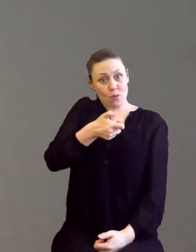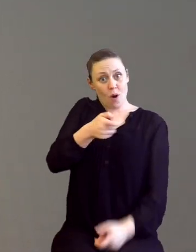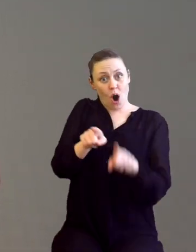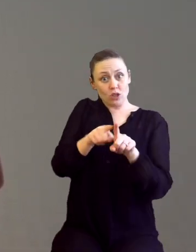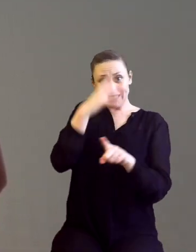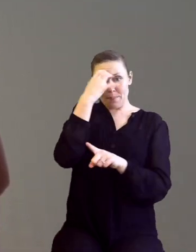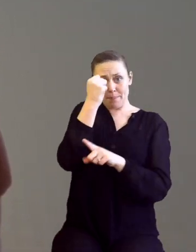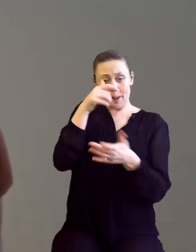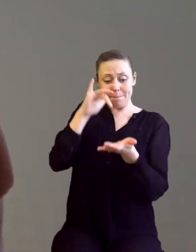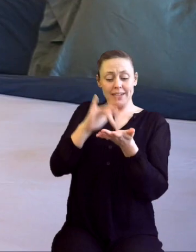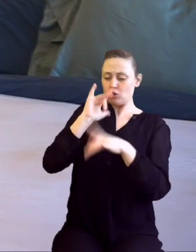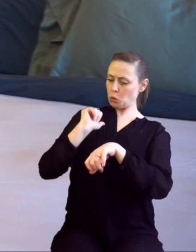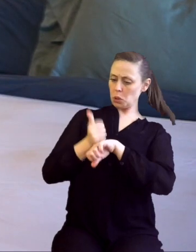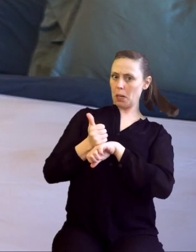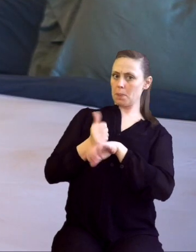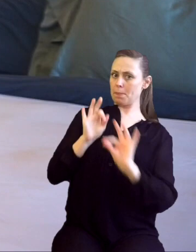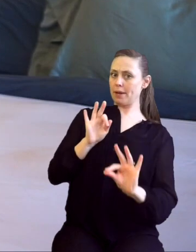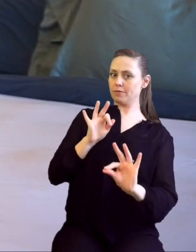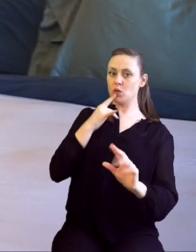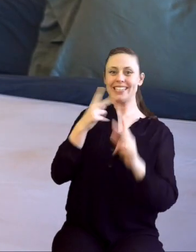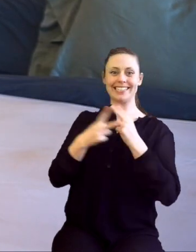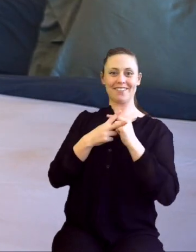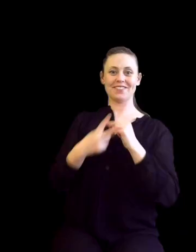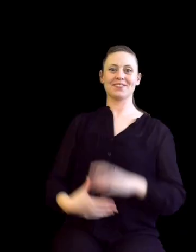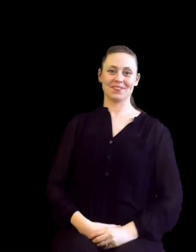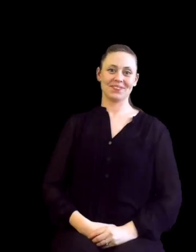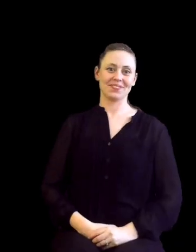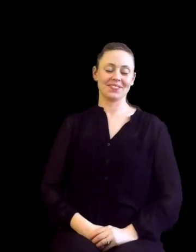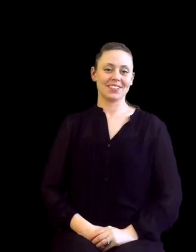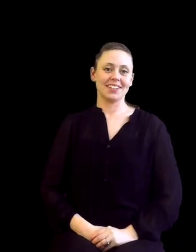memory button so when you find your perfect setting you can save it.